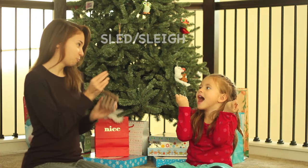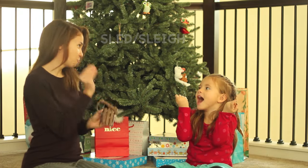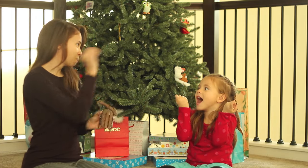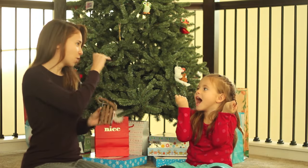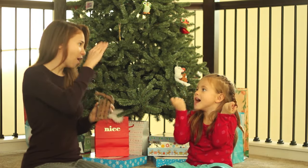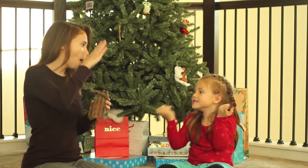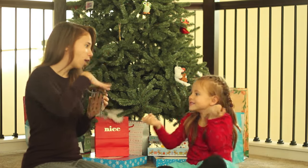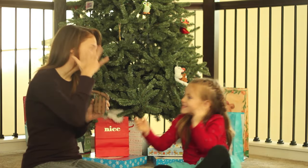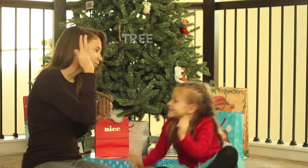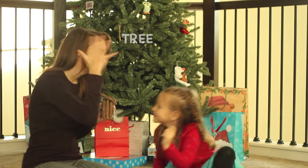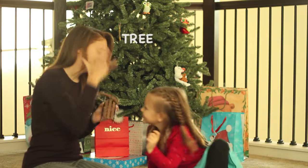Put it on the tree.